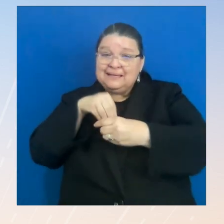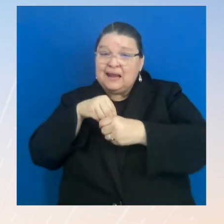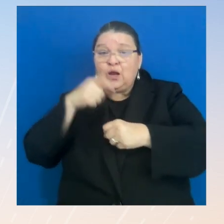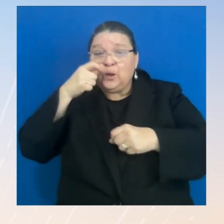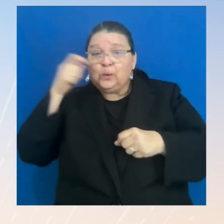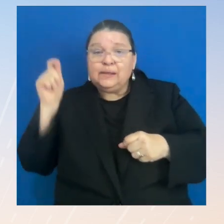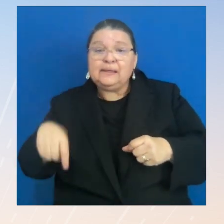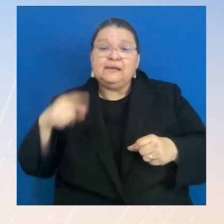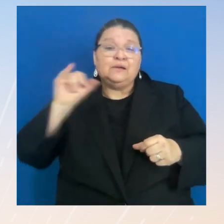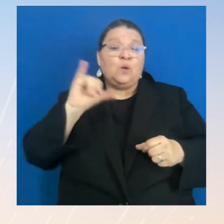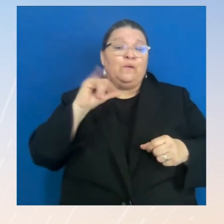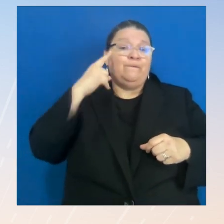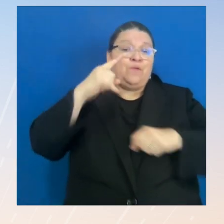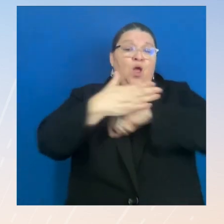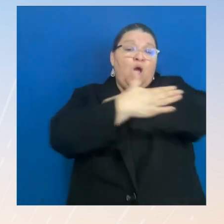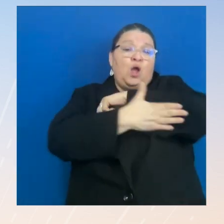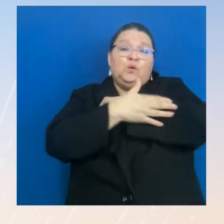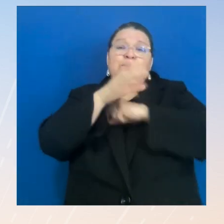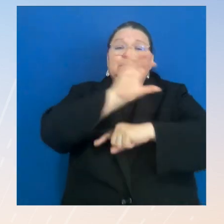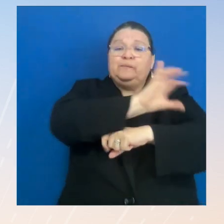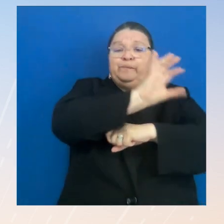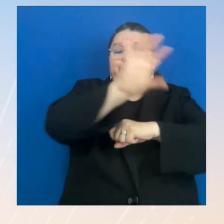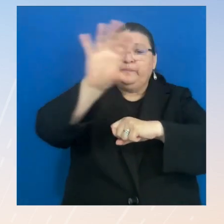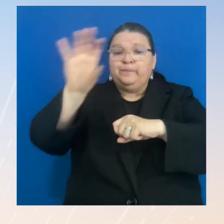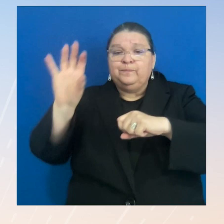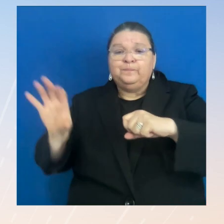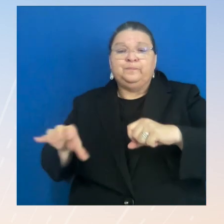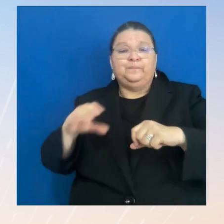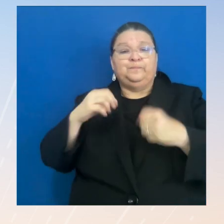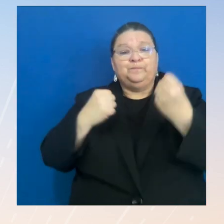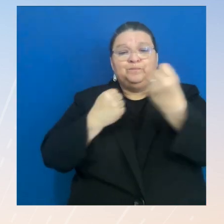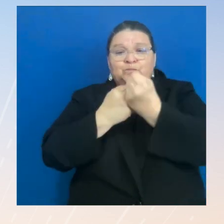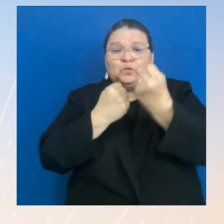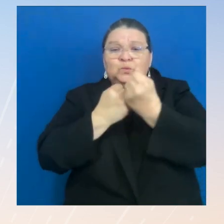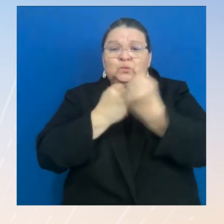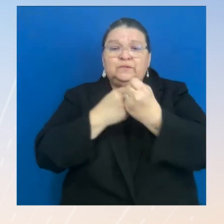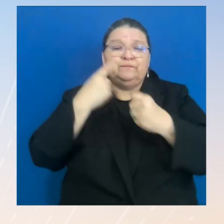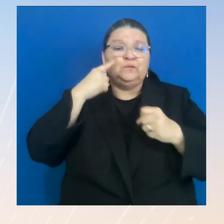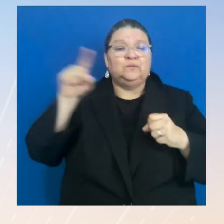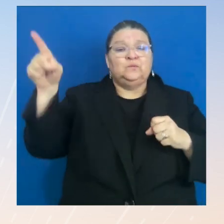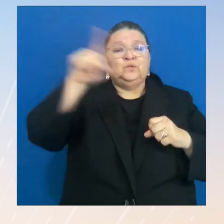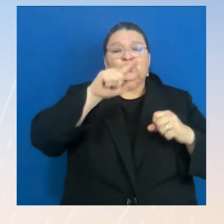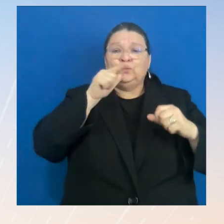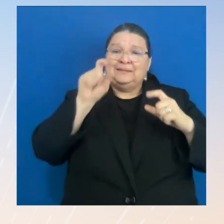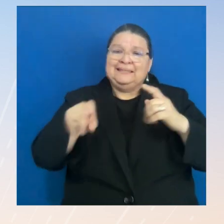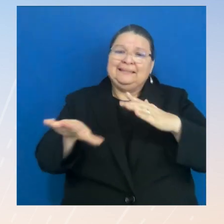for refugees as they're leaving Ukraine. In terms of other discussions, I just can't outline those at this point in time,